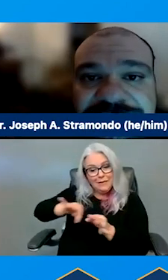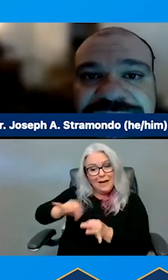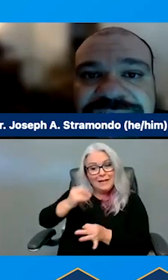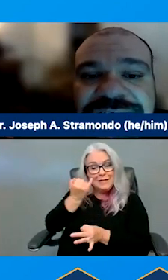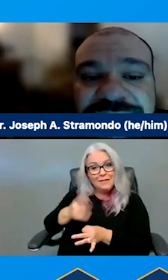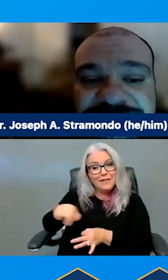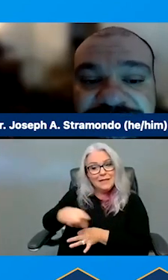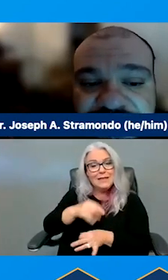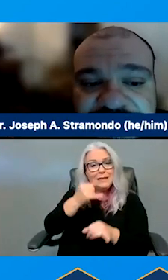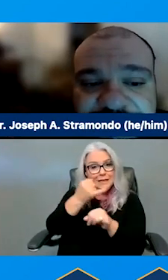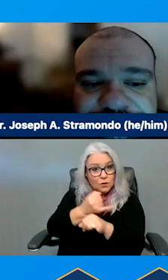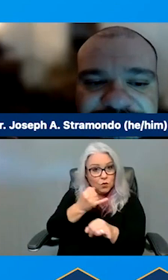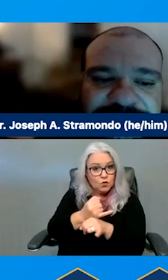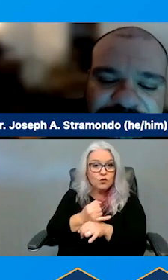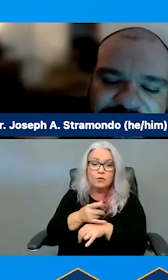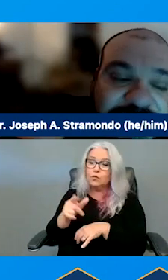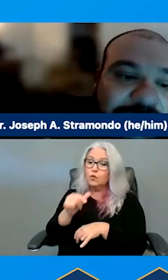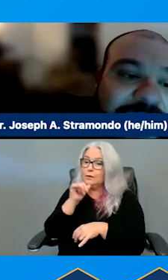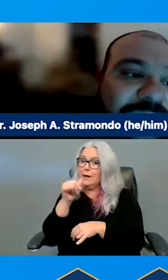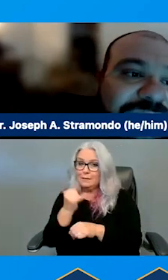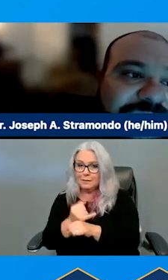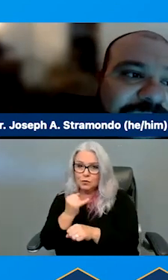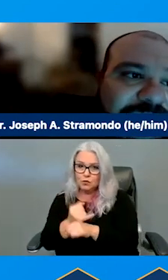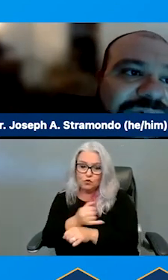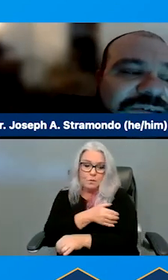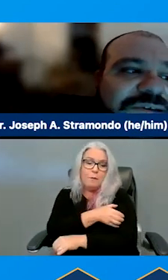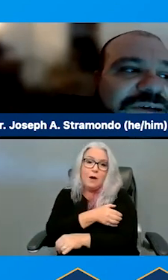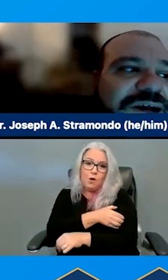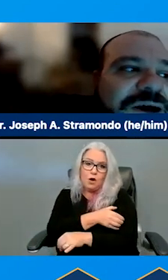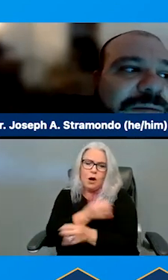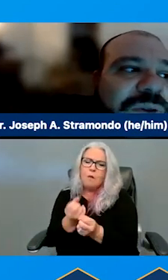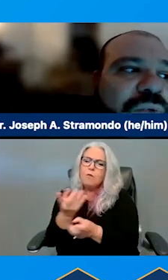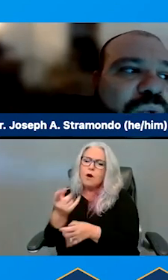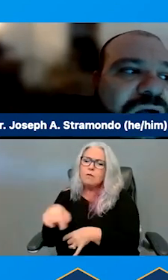is or is not an institution. And that will help us think